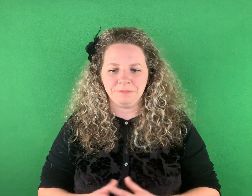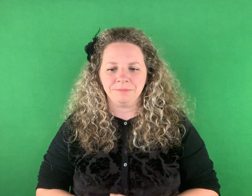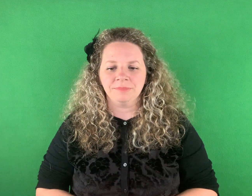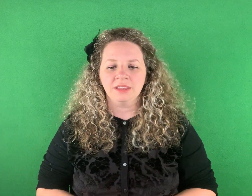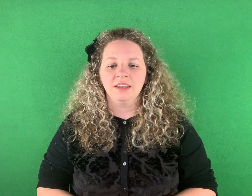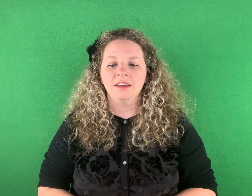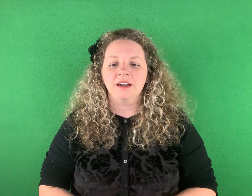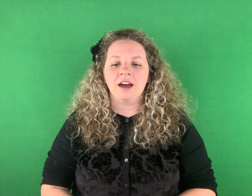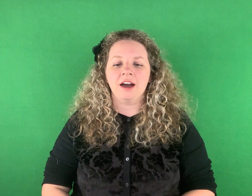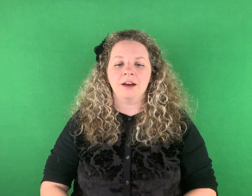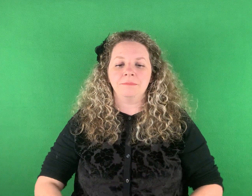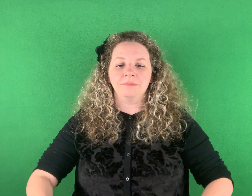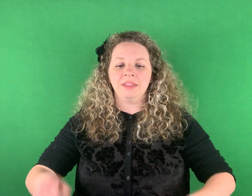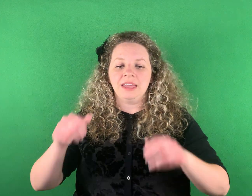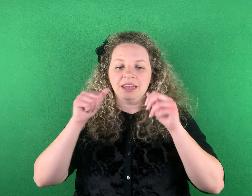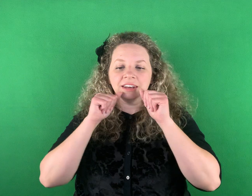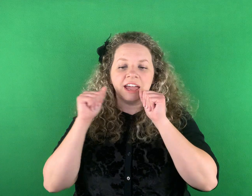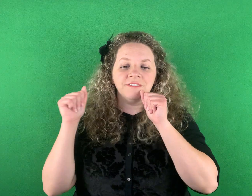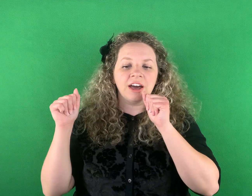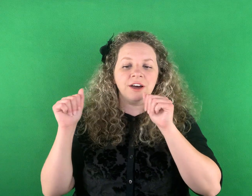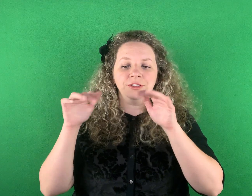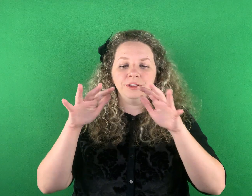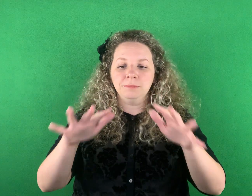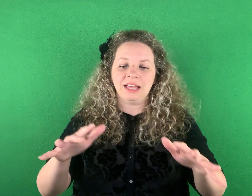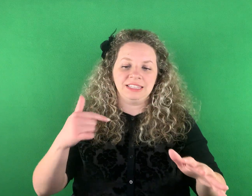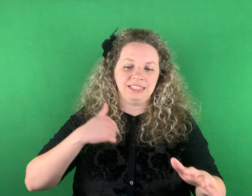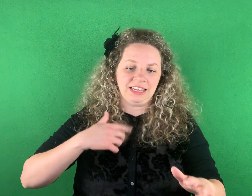and I have held the blessing,